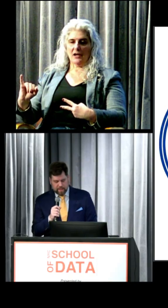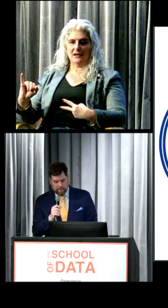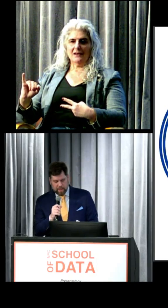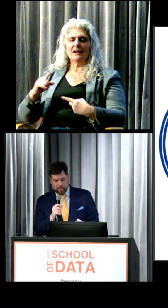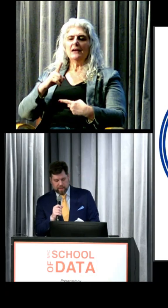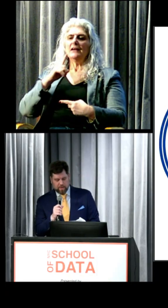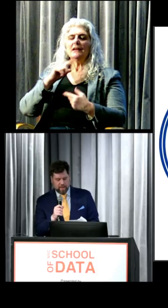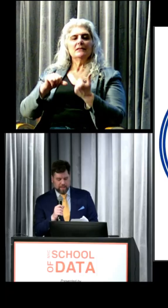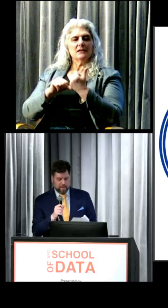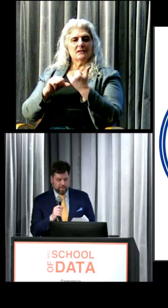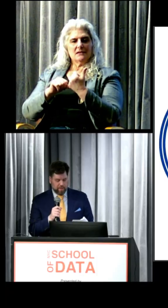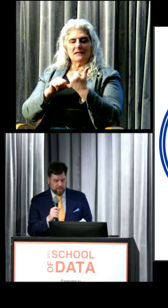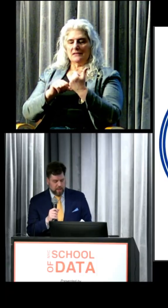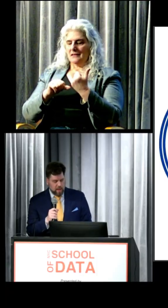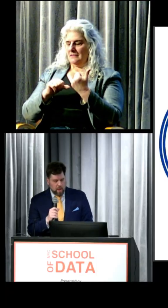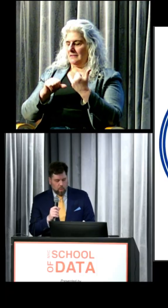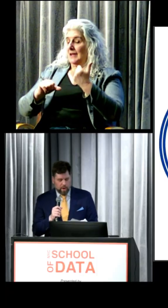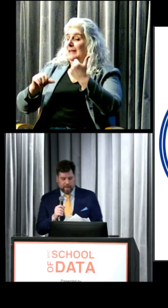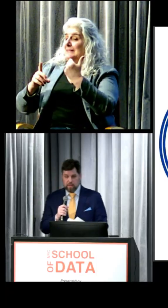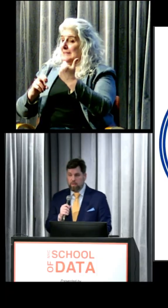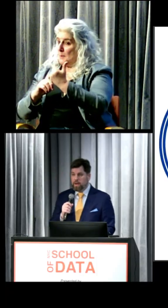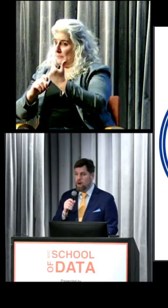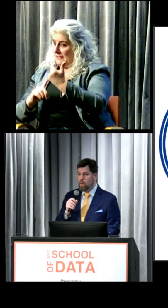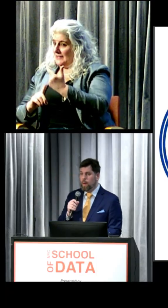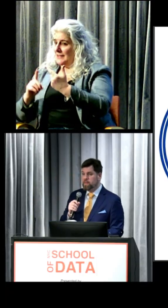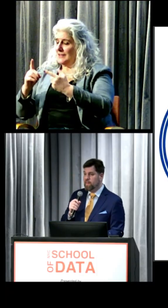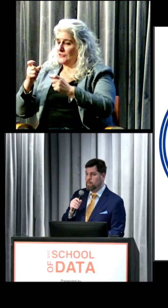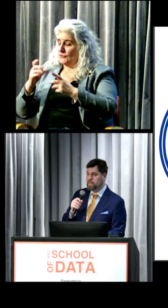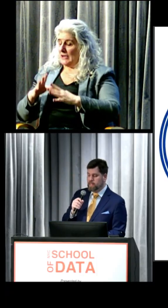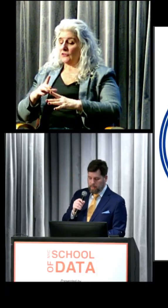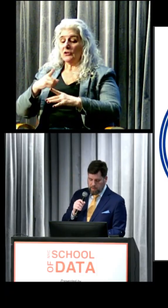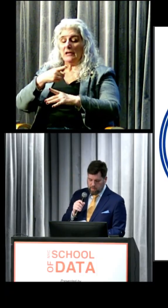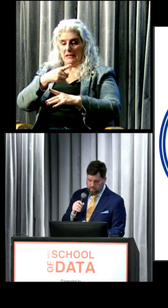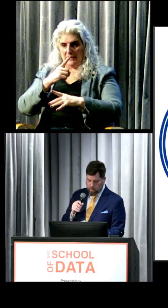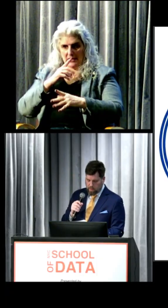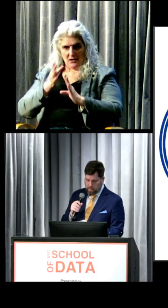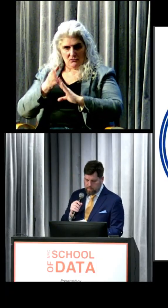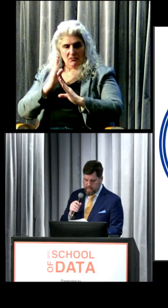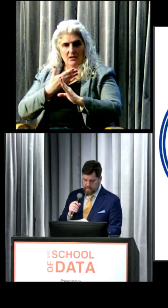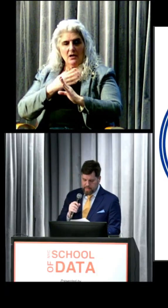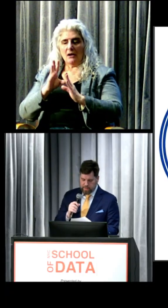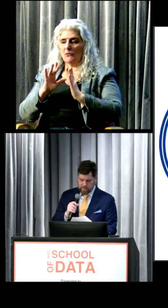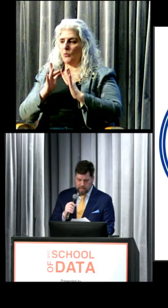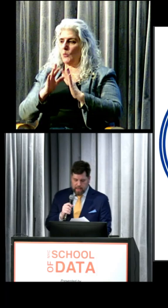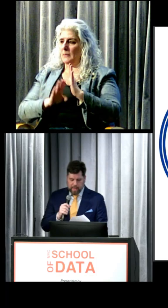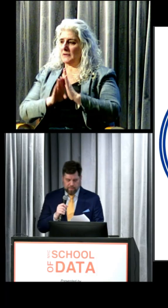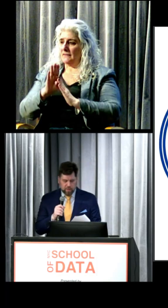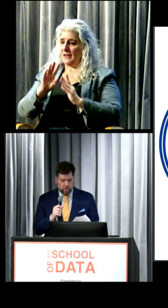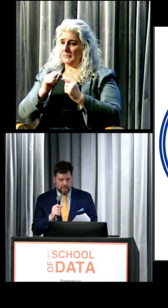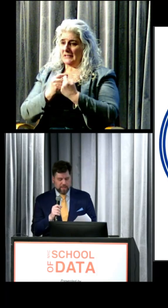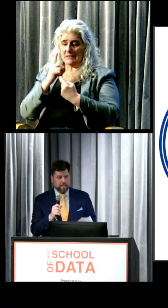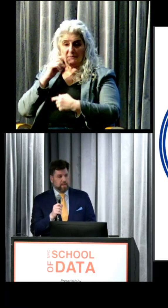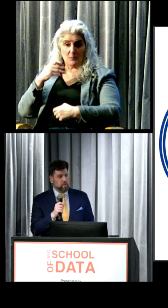So in my role at Trivium, I'm really excited that I'm able to take real data, real subject matter